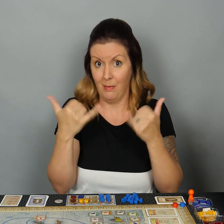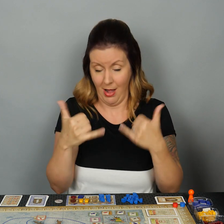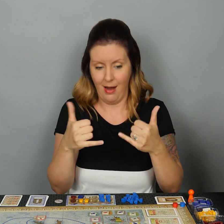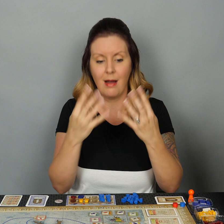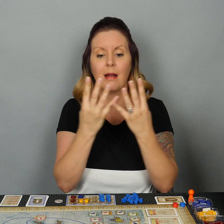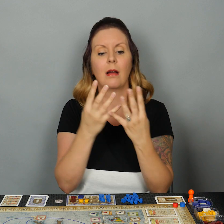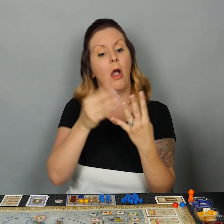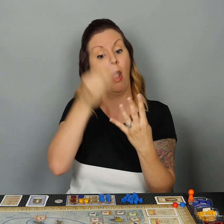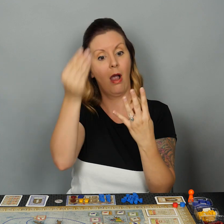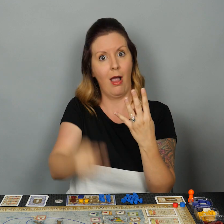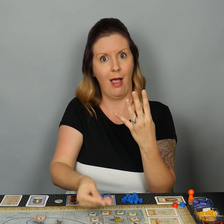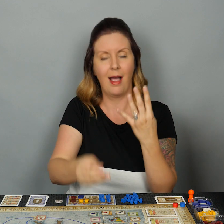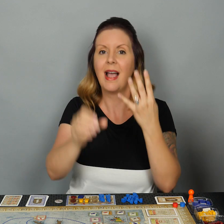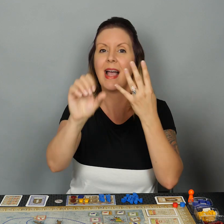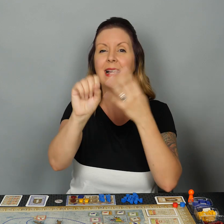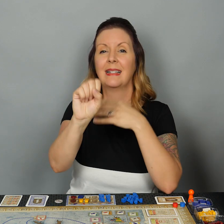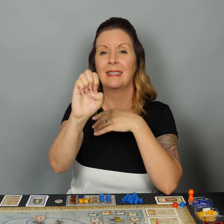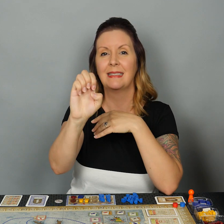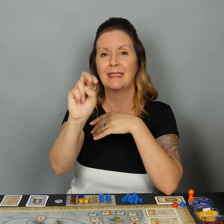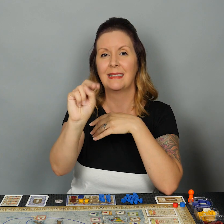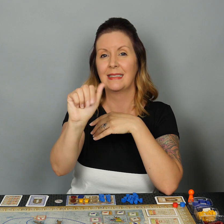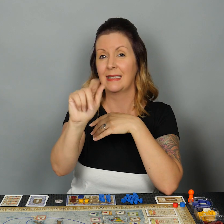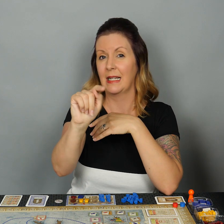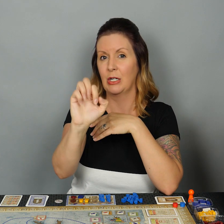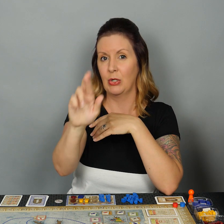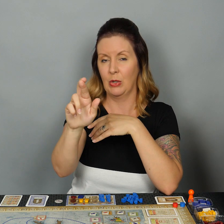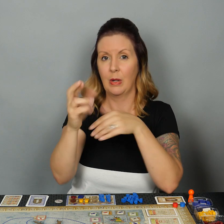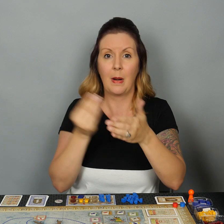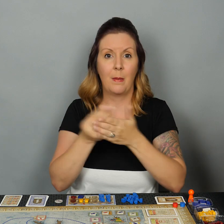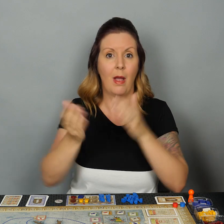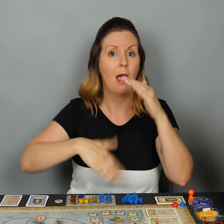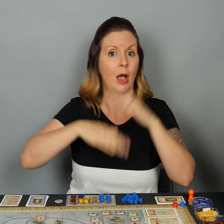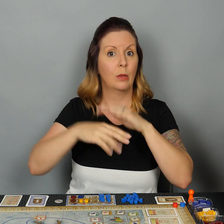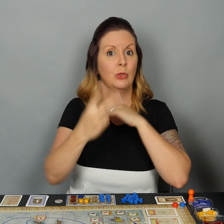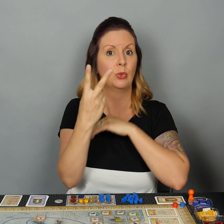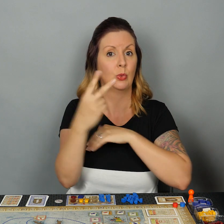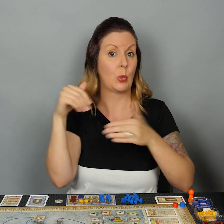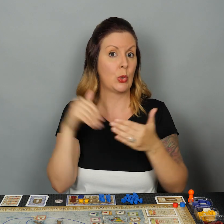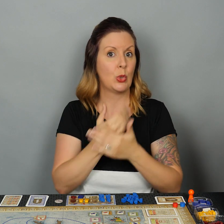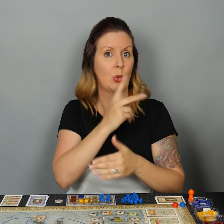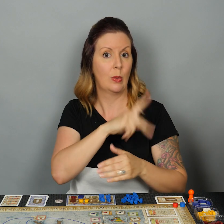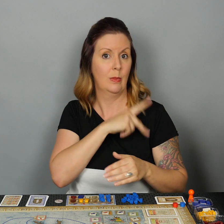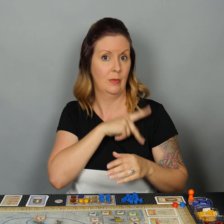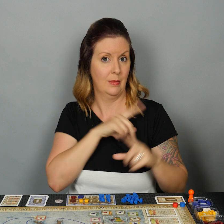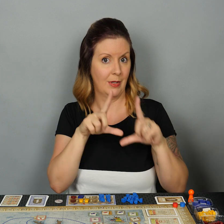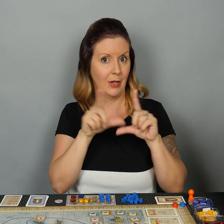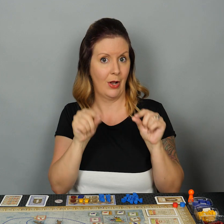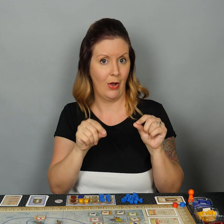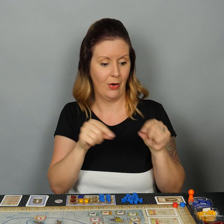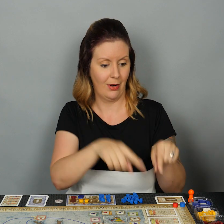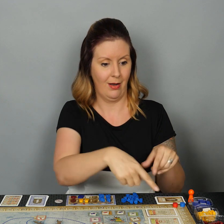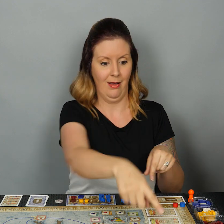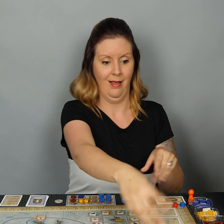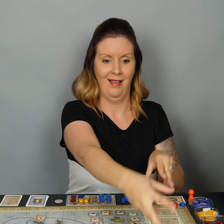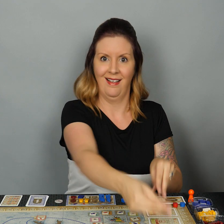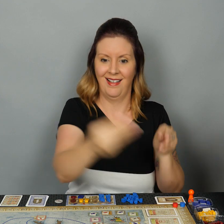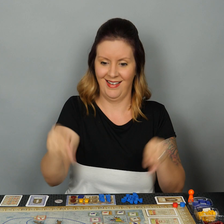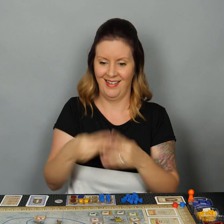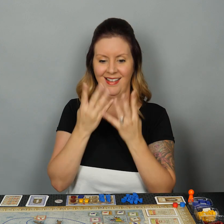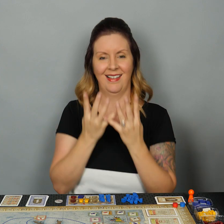If you play the Senator card, you can buy up to 2 new personality cards and put them